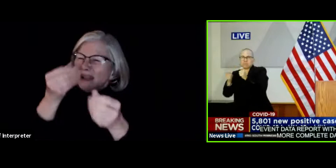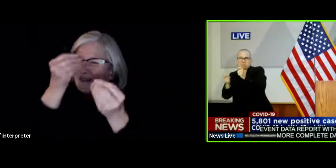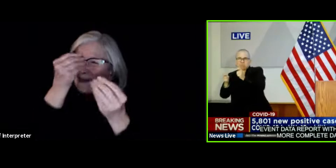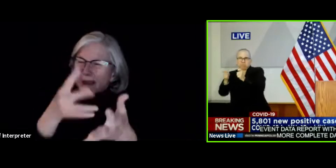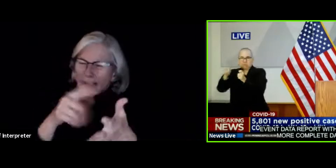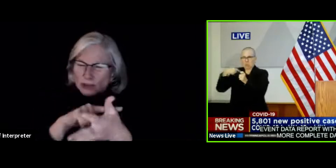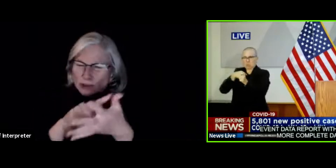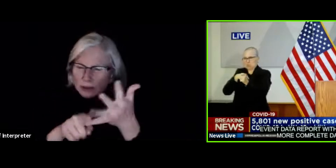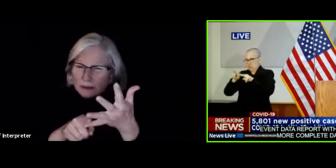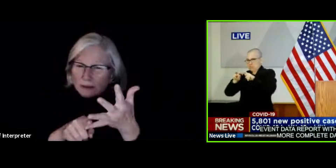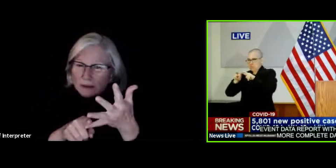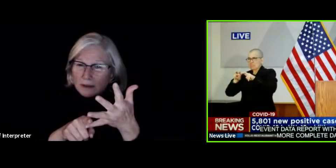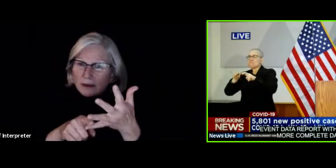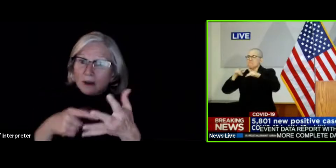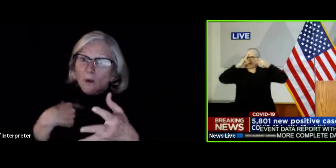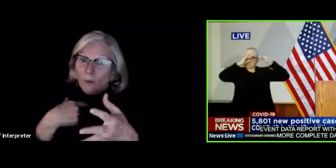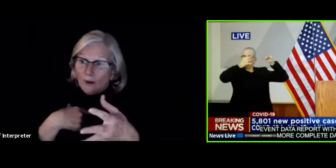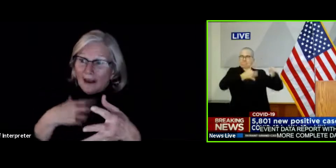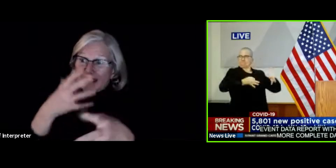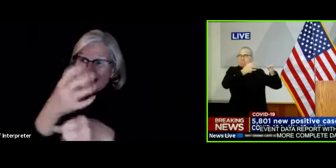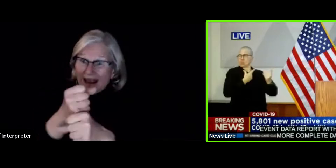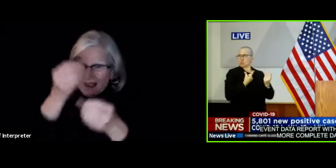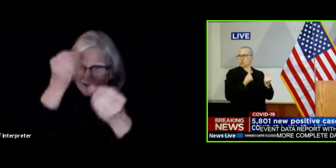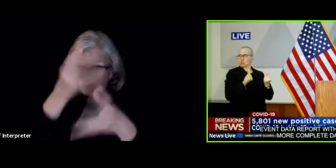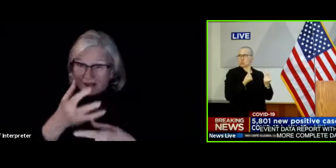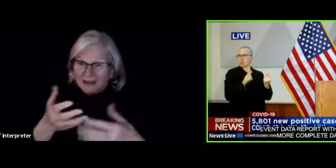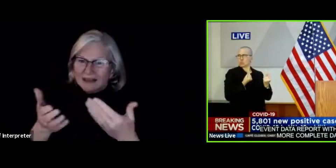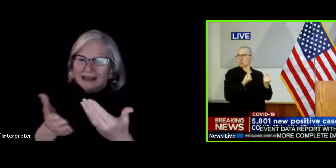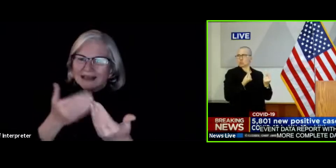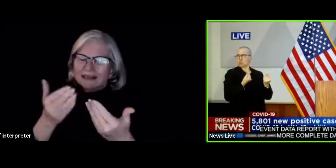DO TO TRY TO FURTHER SLOW THE SPREADS OF THIS DISEASE.